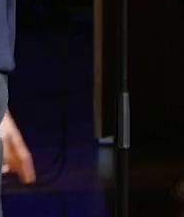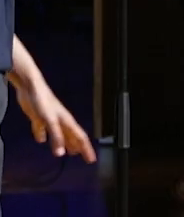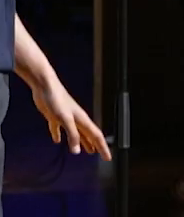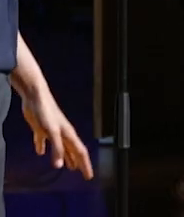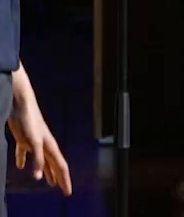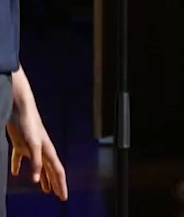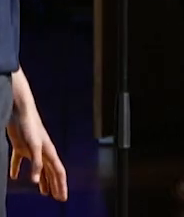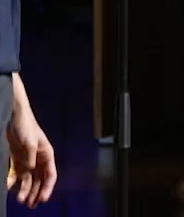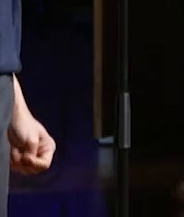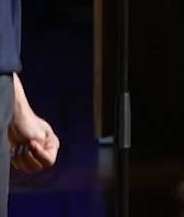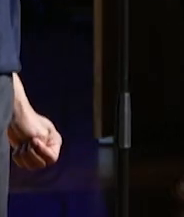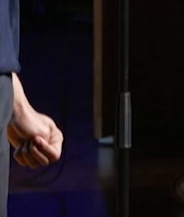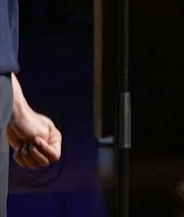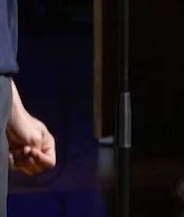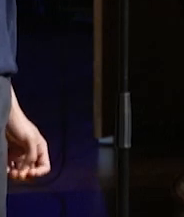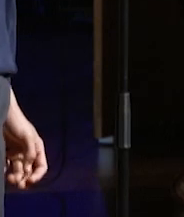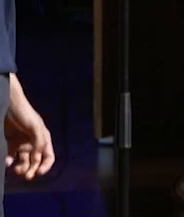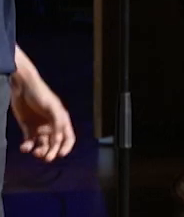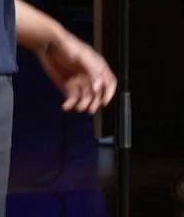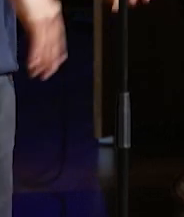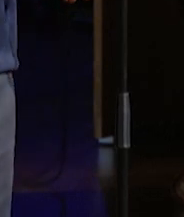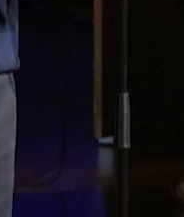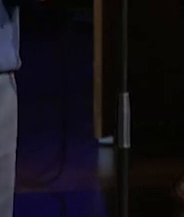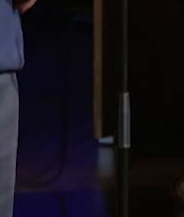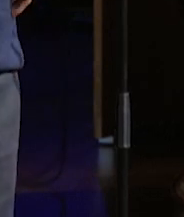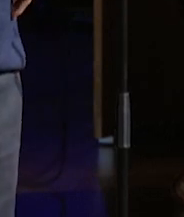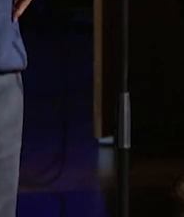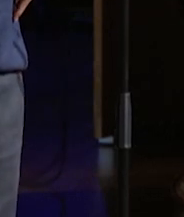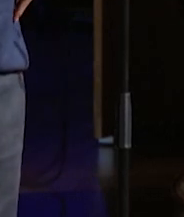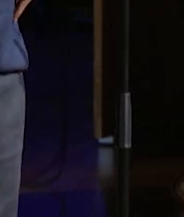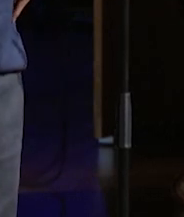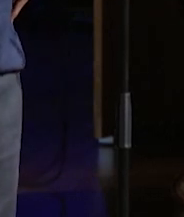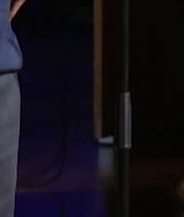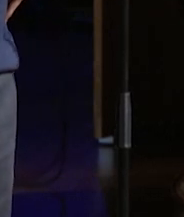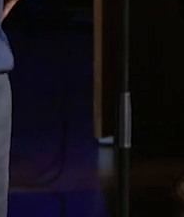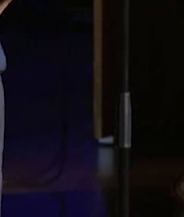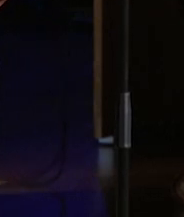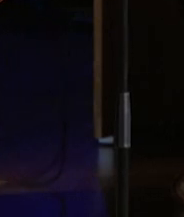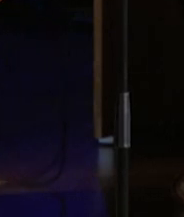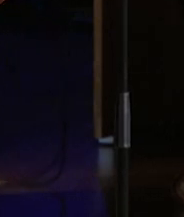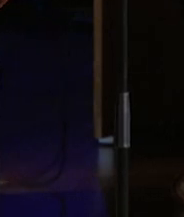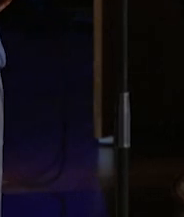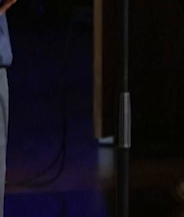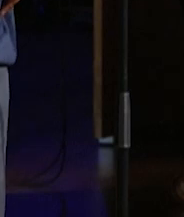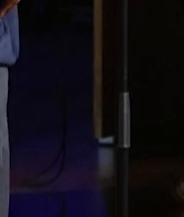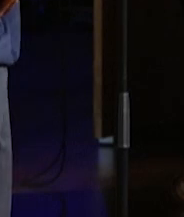# Taste my color I understand.#